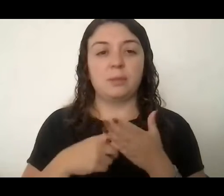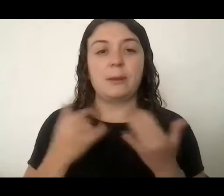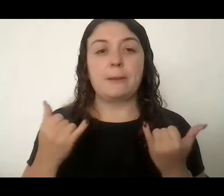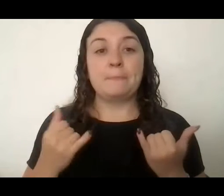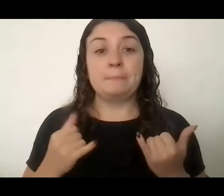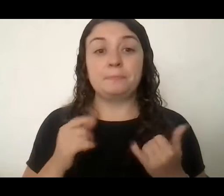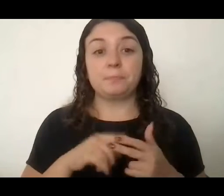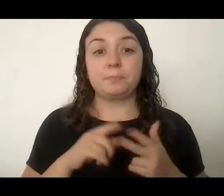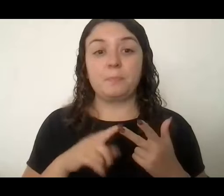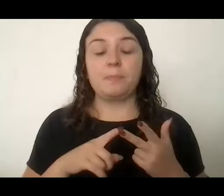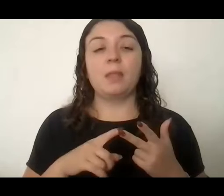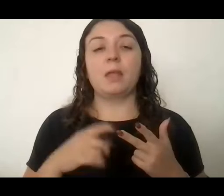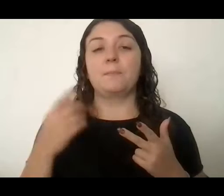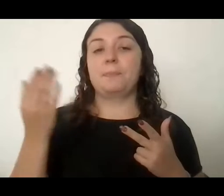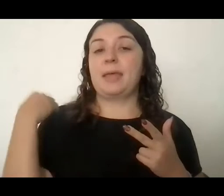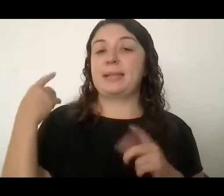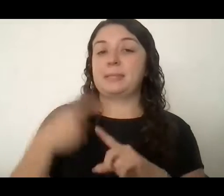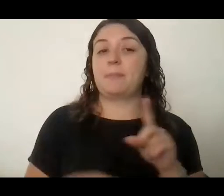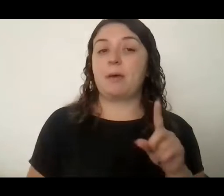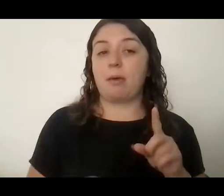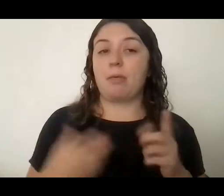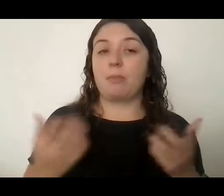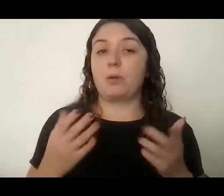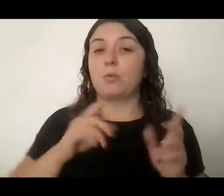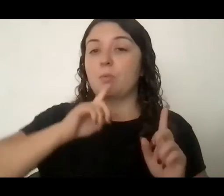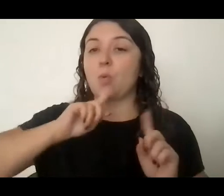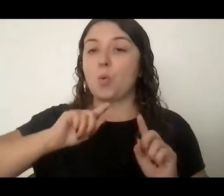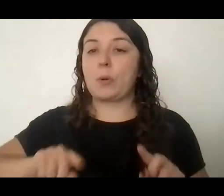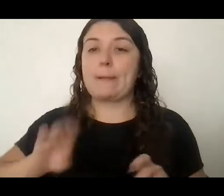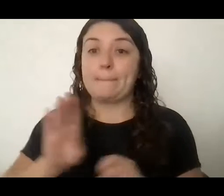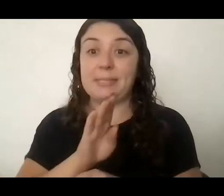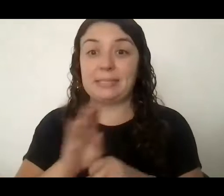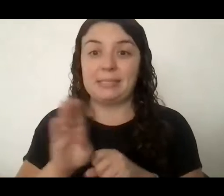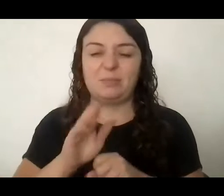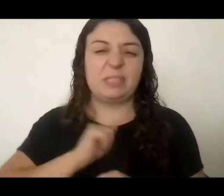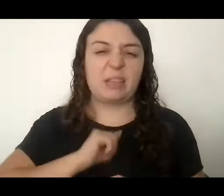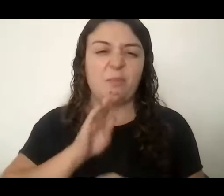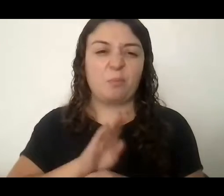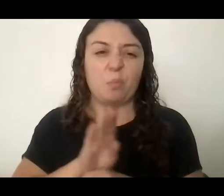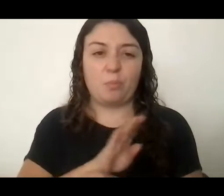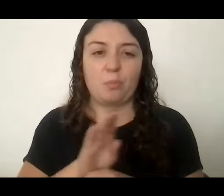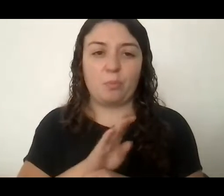then last month we did a webinar on reporting self employment activity for SSI. And then,